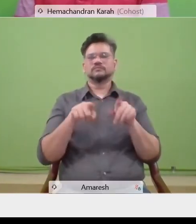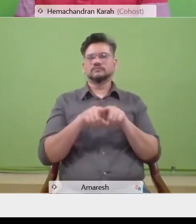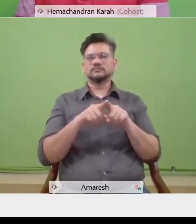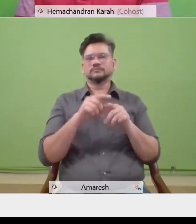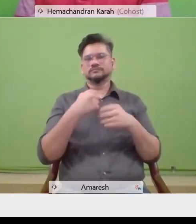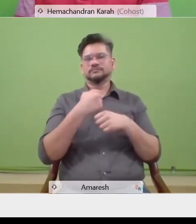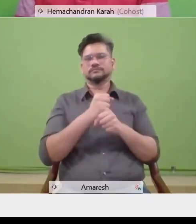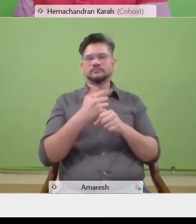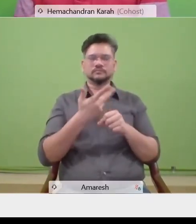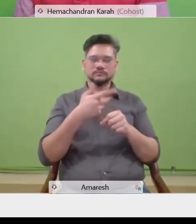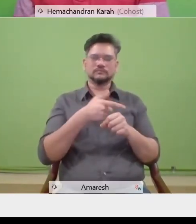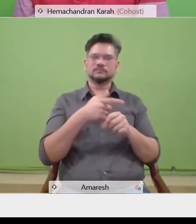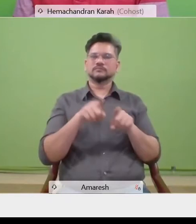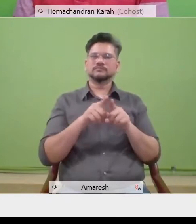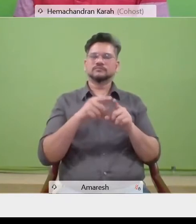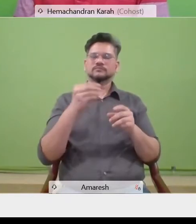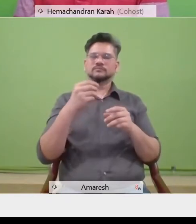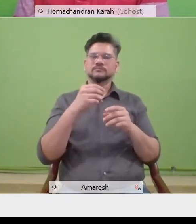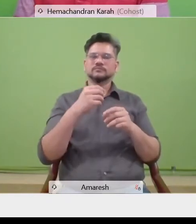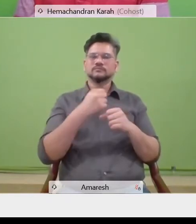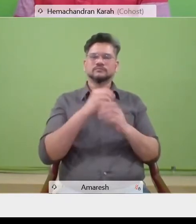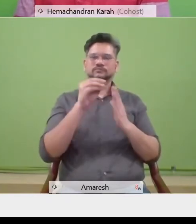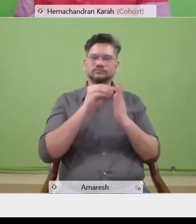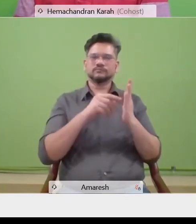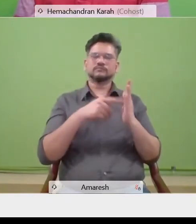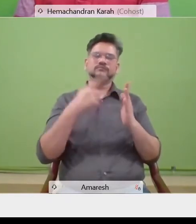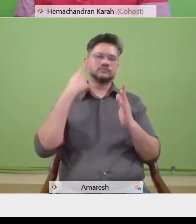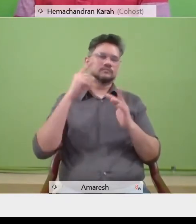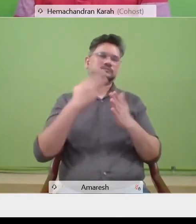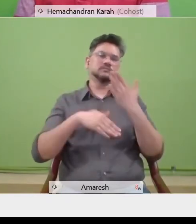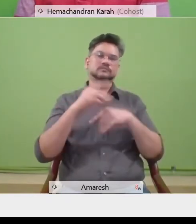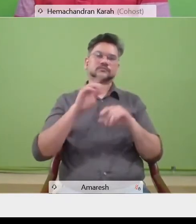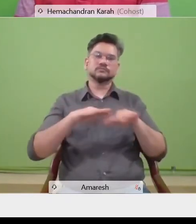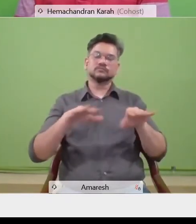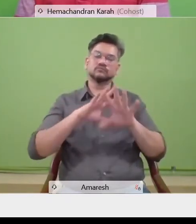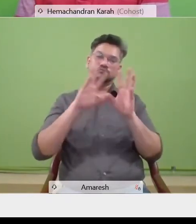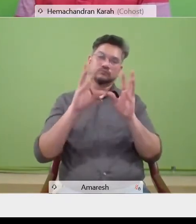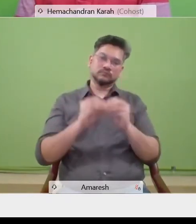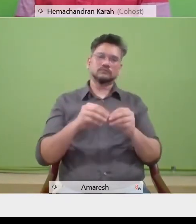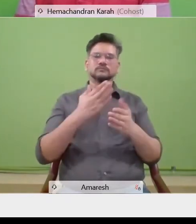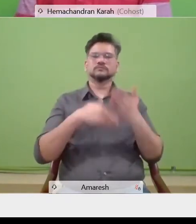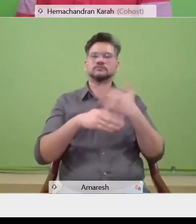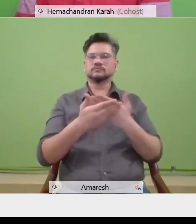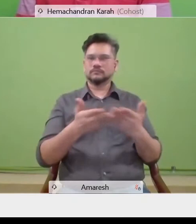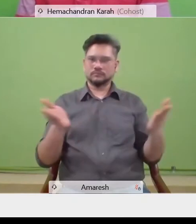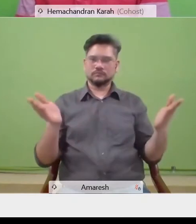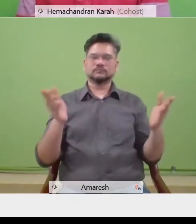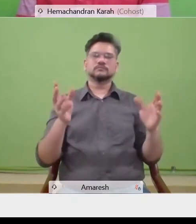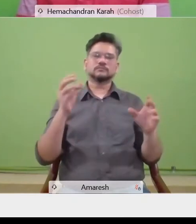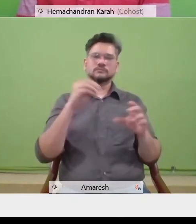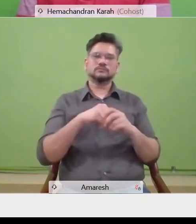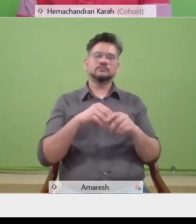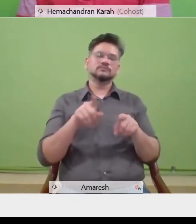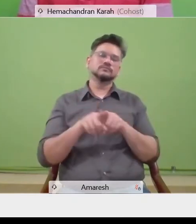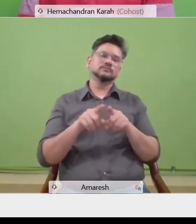designed for disabled children so all disabilities so in terms of teaching learning material in terms